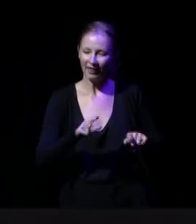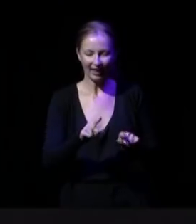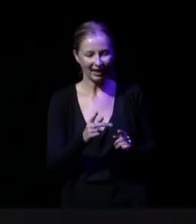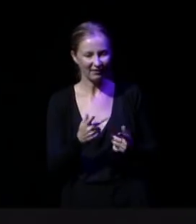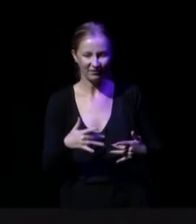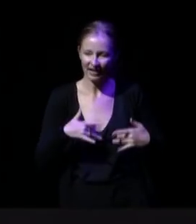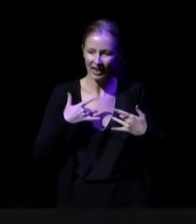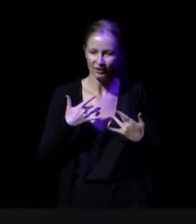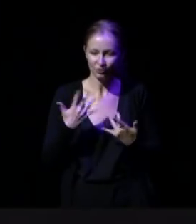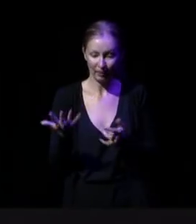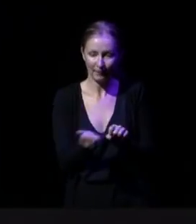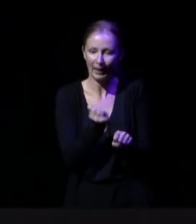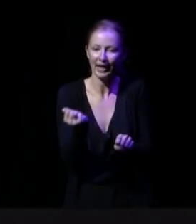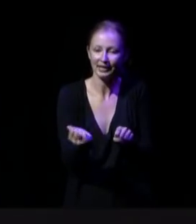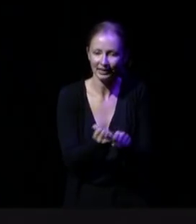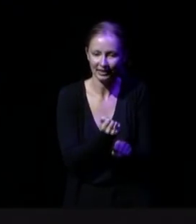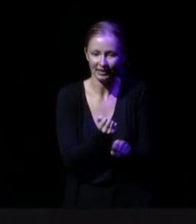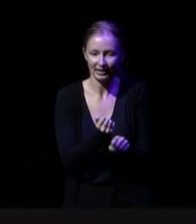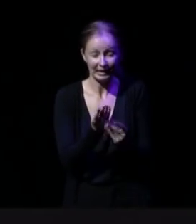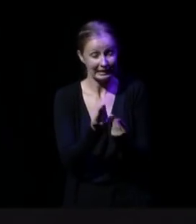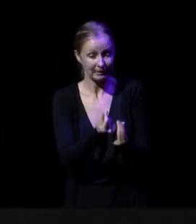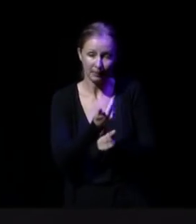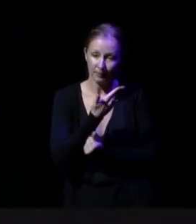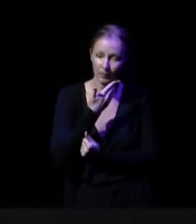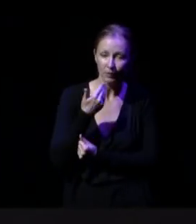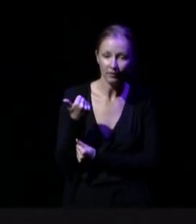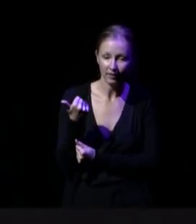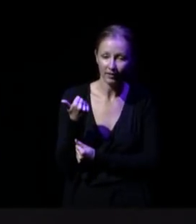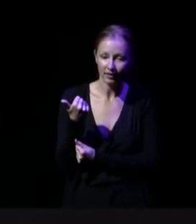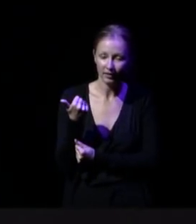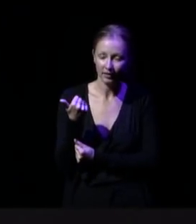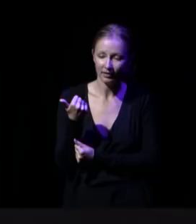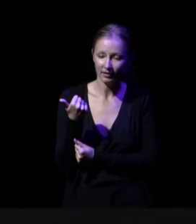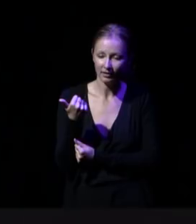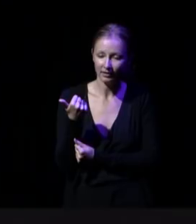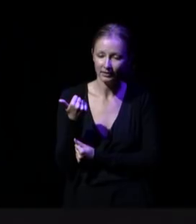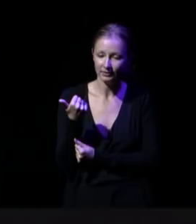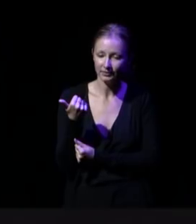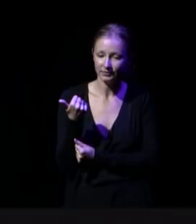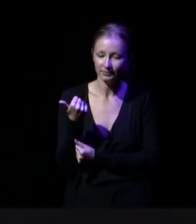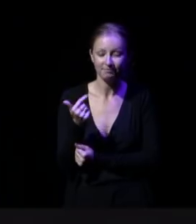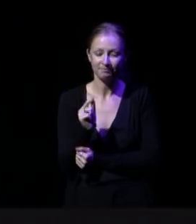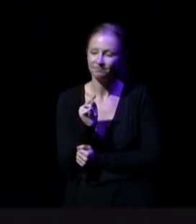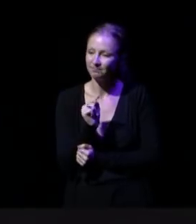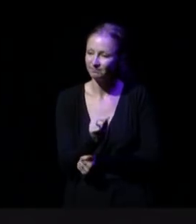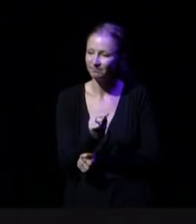and manifest beauty is what I needed. I still need.